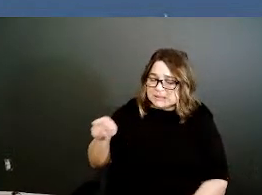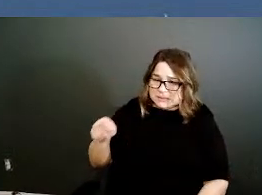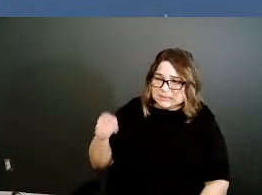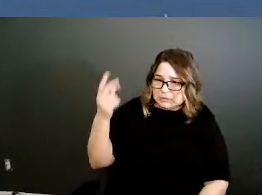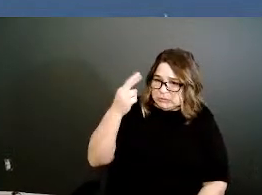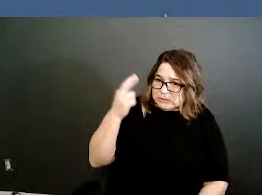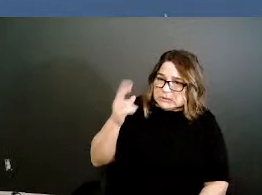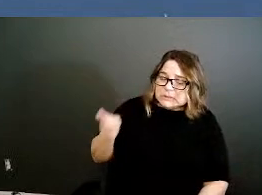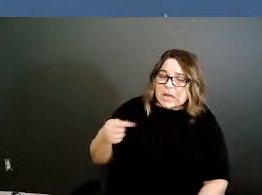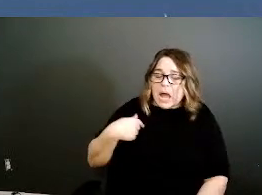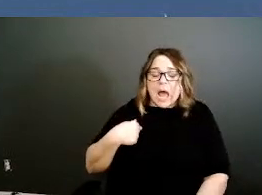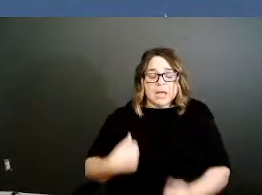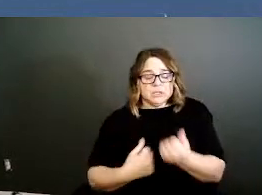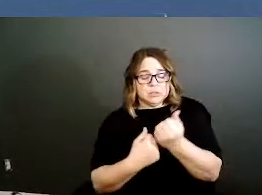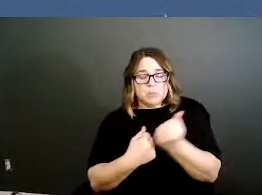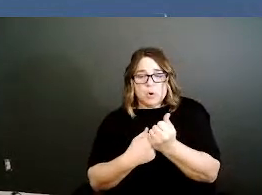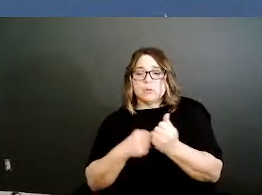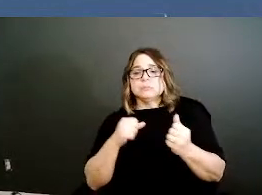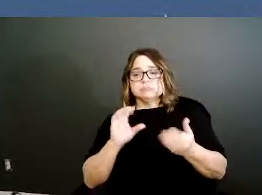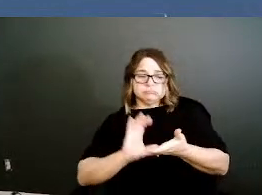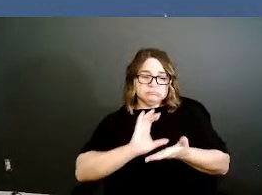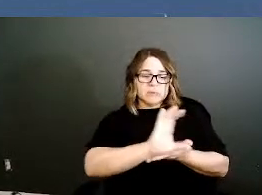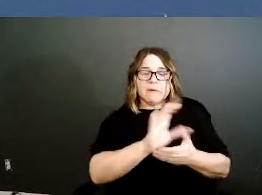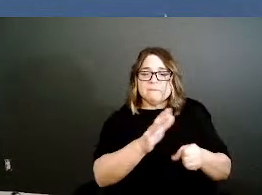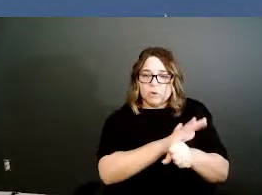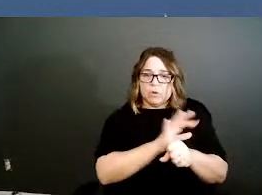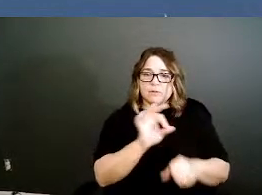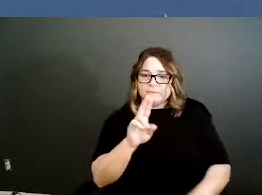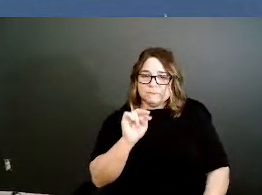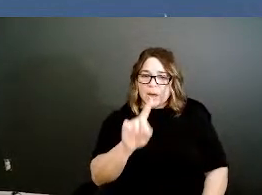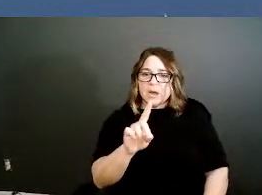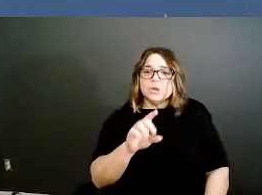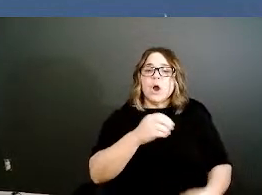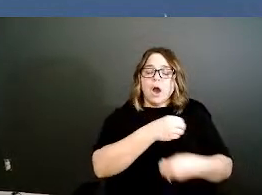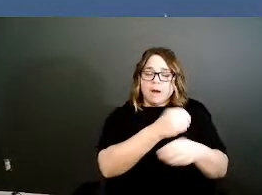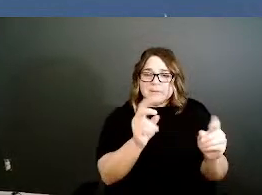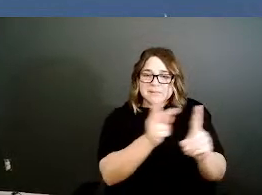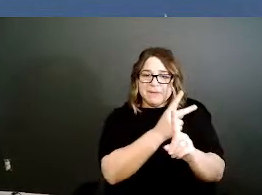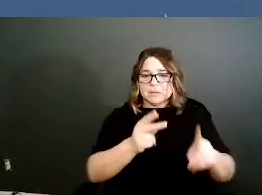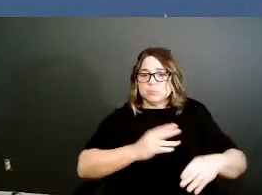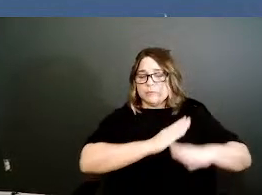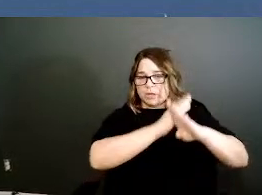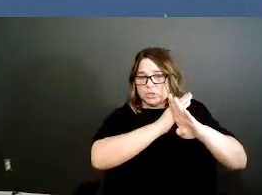SOURCES OF HARM AND VIOLENCE IN OUR COMMUNITY. I THINK WHEN FAMILY MEMBERS ARE RIPPED APART FROM EACH